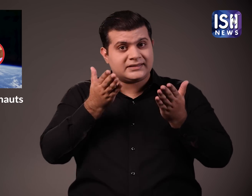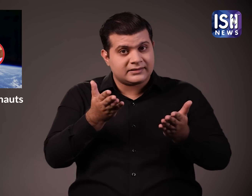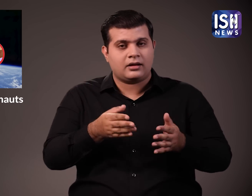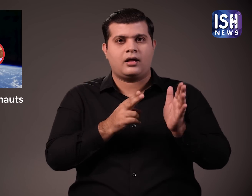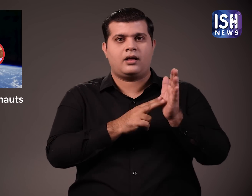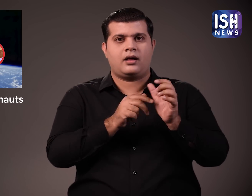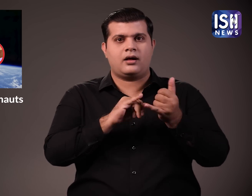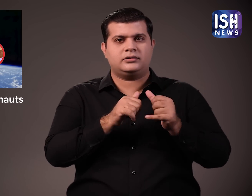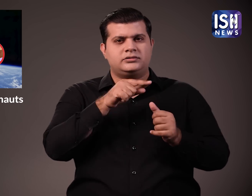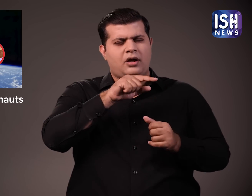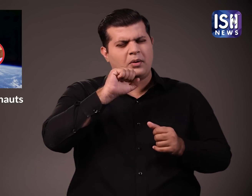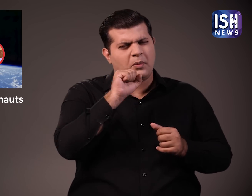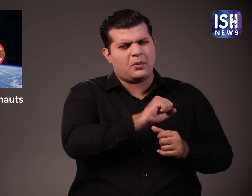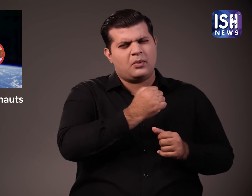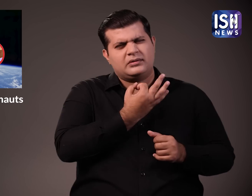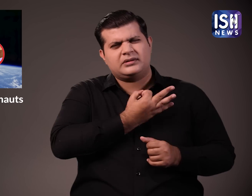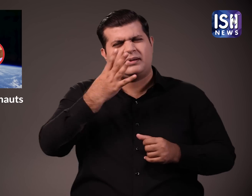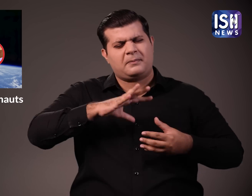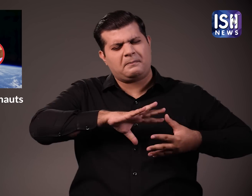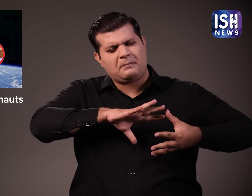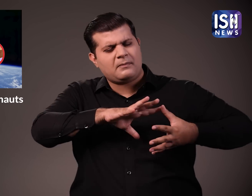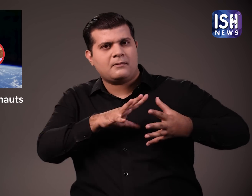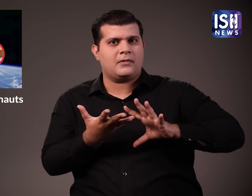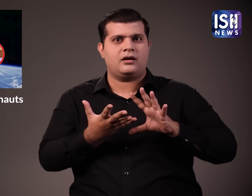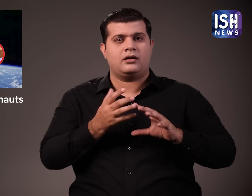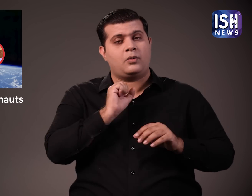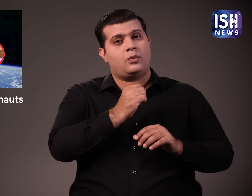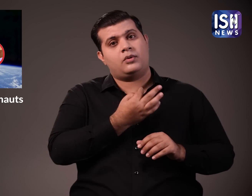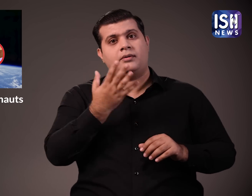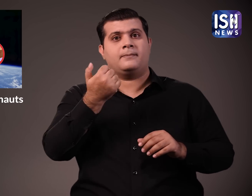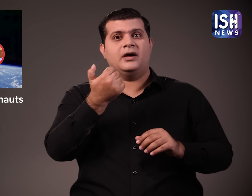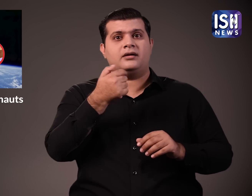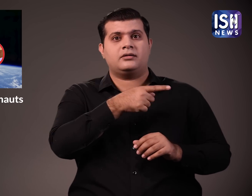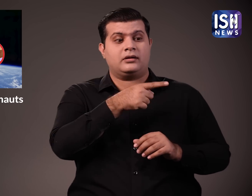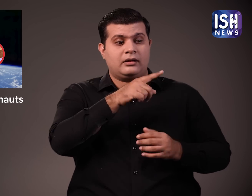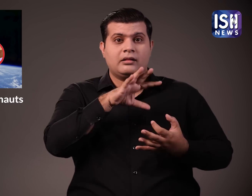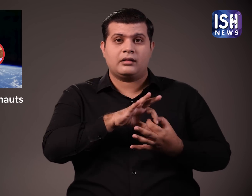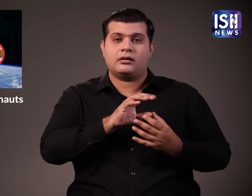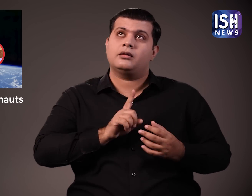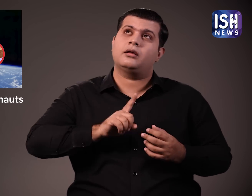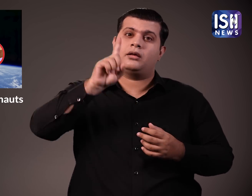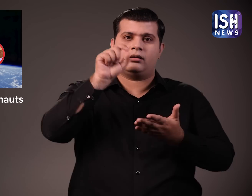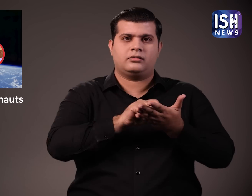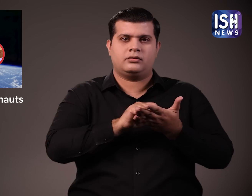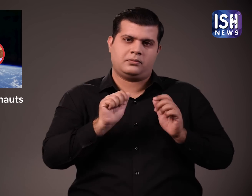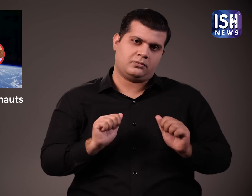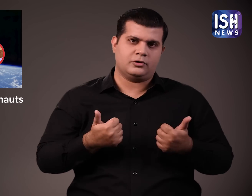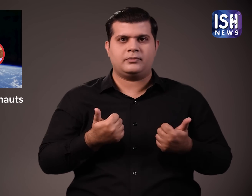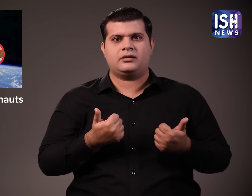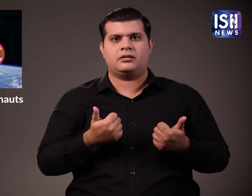Hence, NASA has specially designed a pen capable of writing in space.